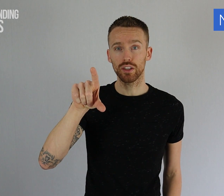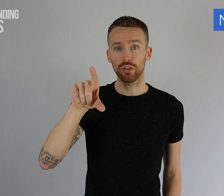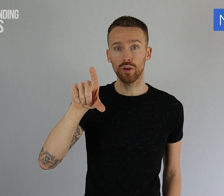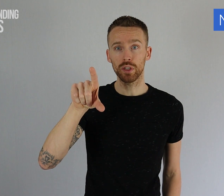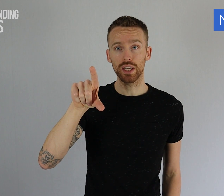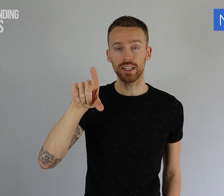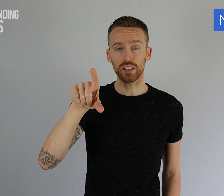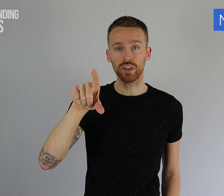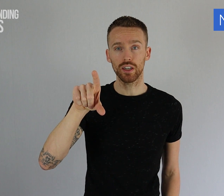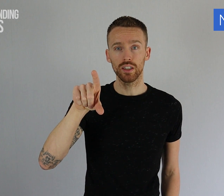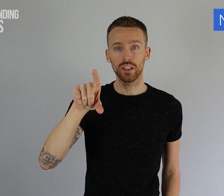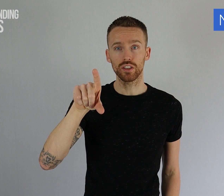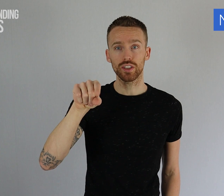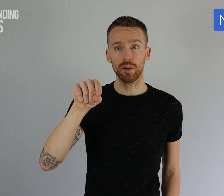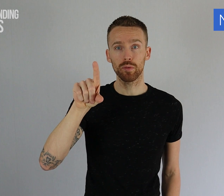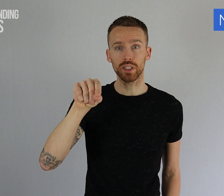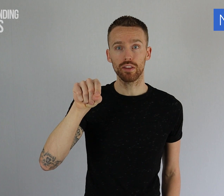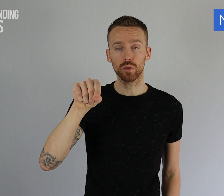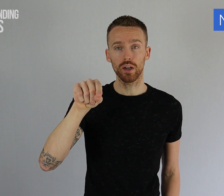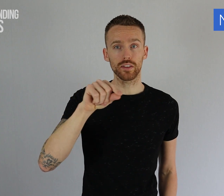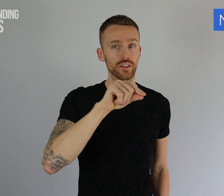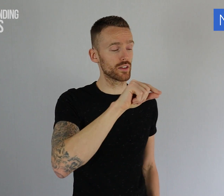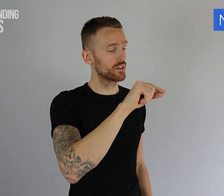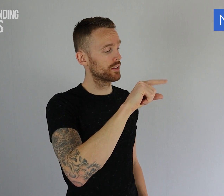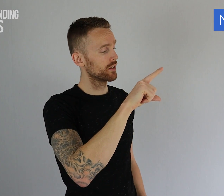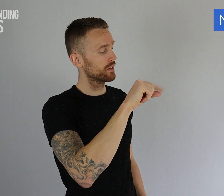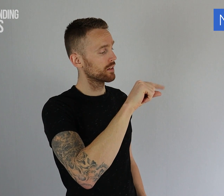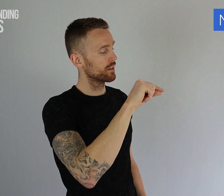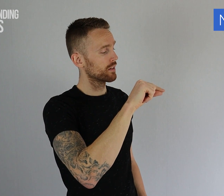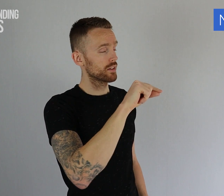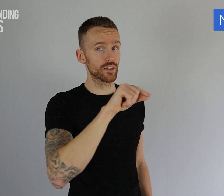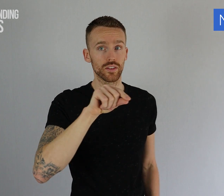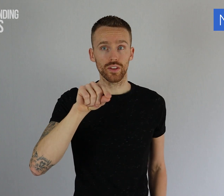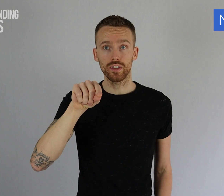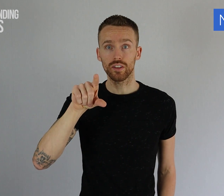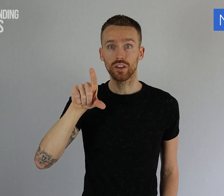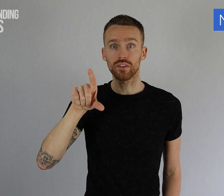your thumb and your index finger and just tap them together twice. So this is the sign